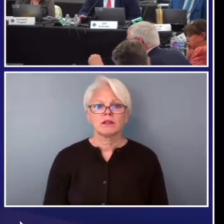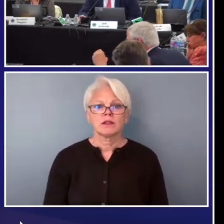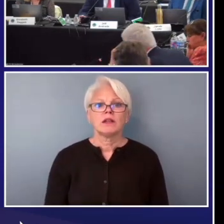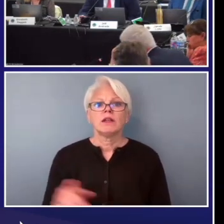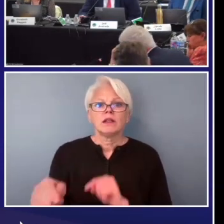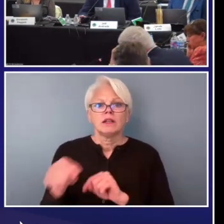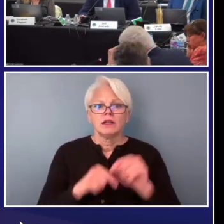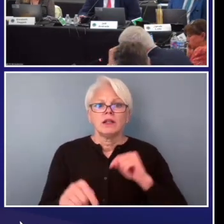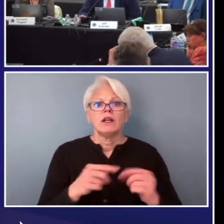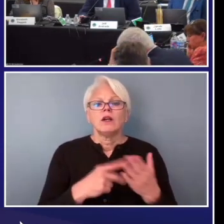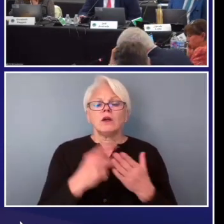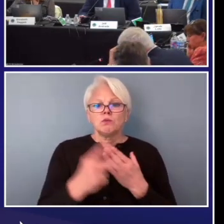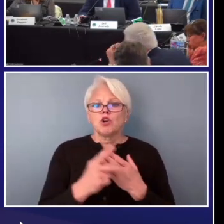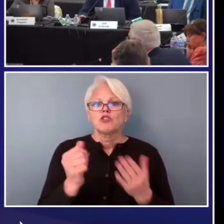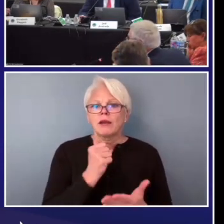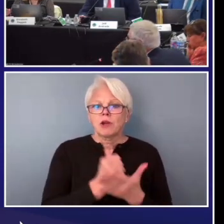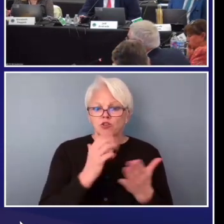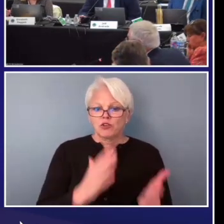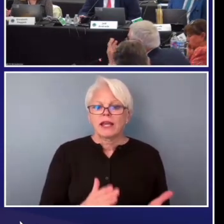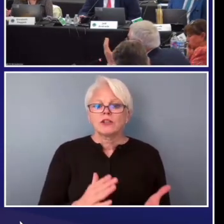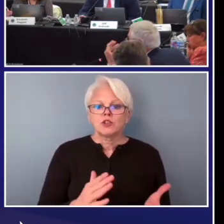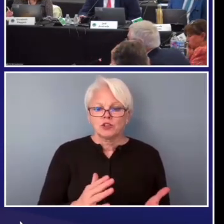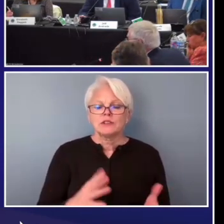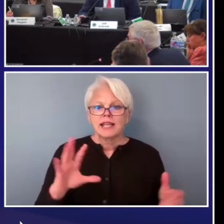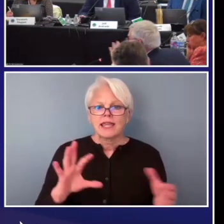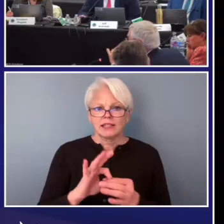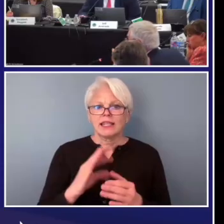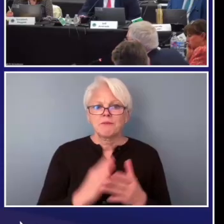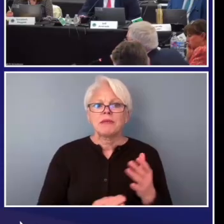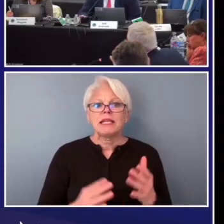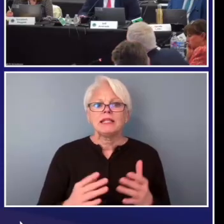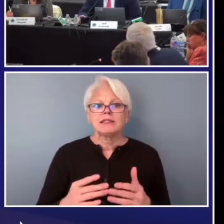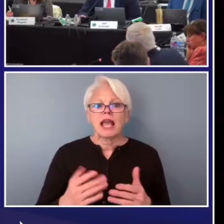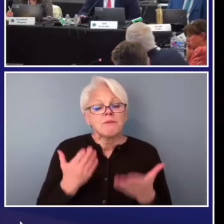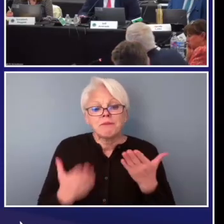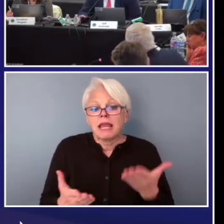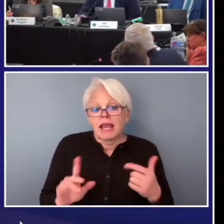creditors and the link piece. So, and I just may not understand this. So if I don't, please forgive me.